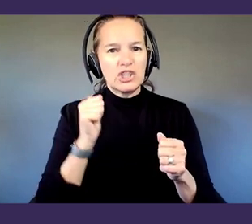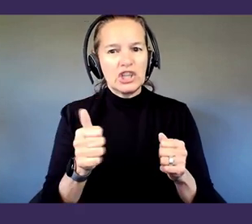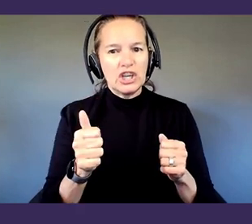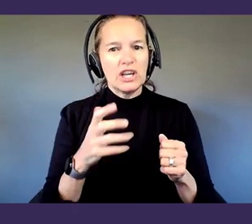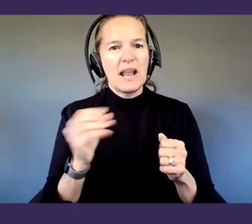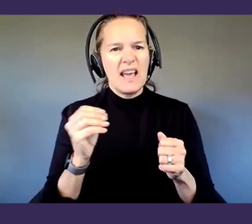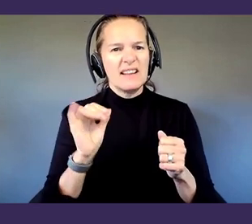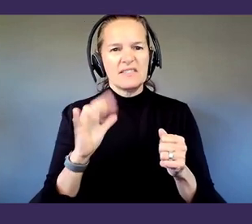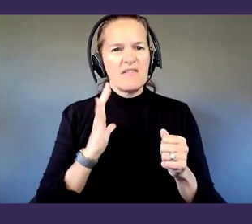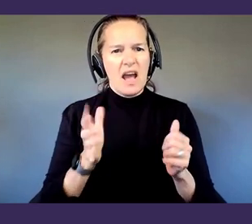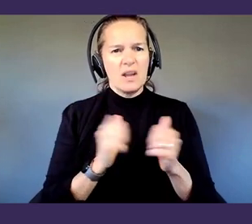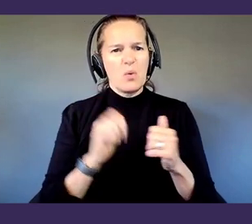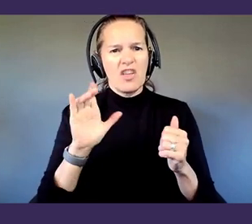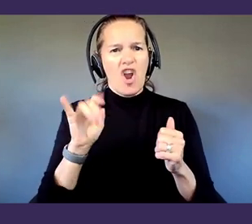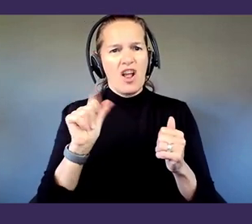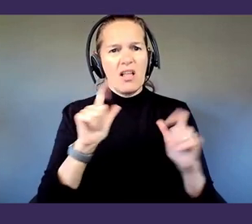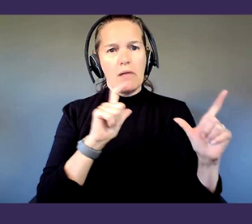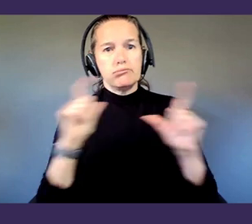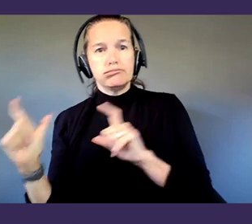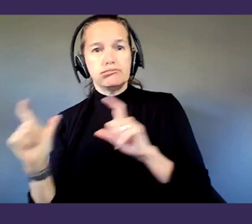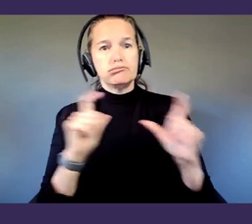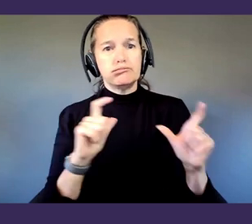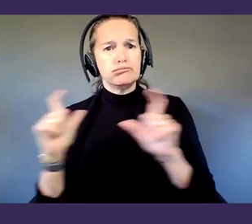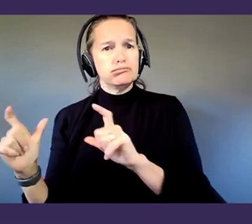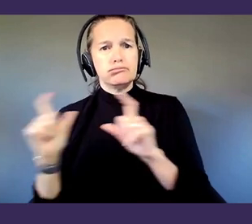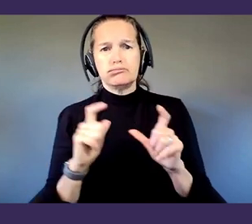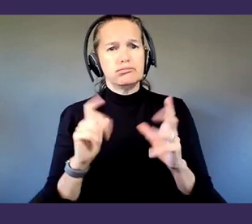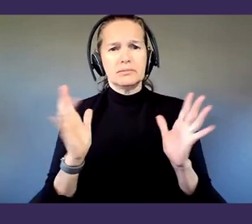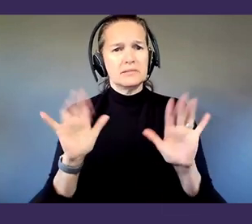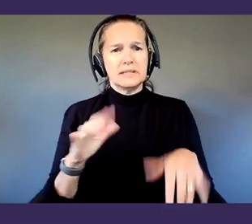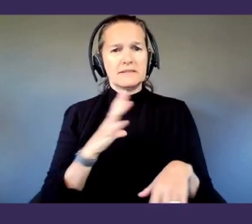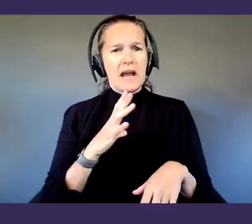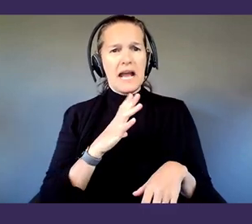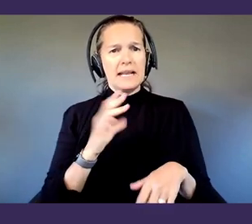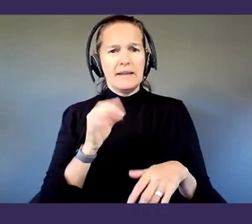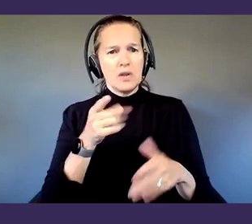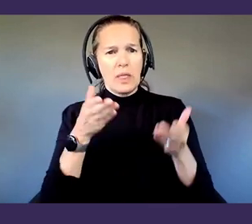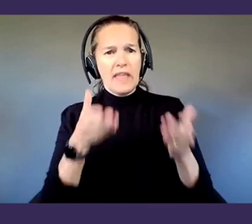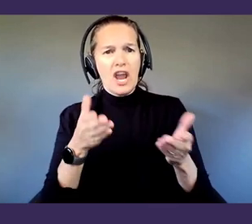and we're happy as you're present. And if Karla comes in, that's great too.